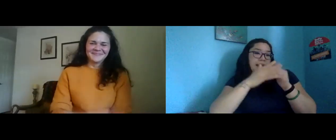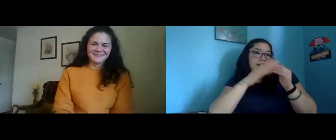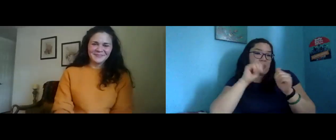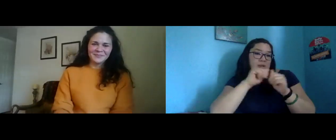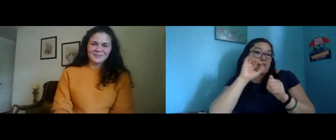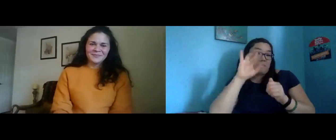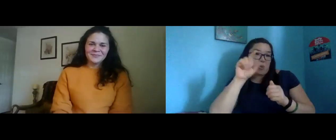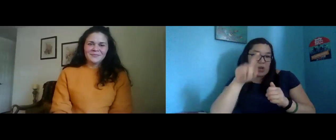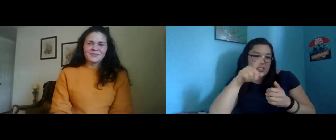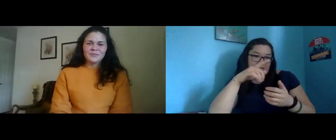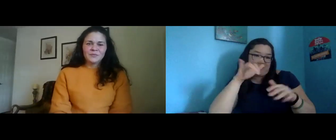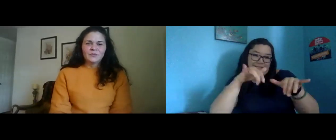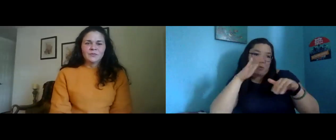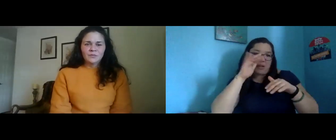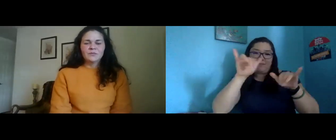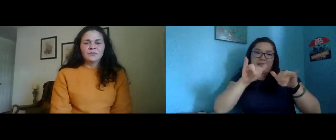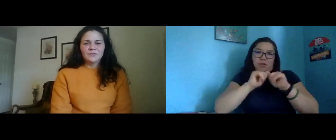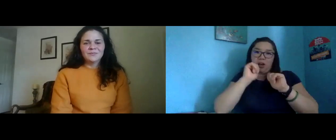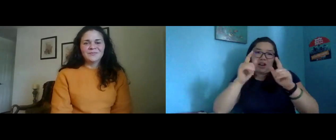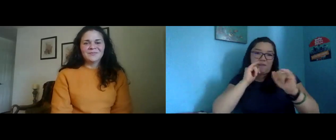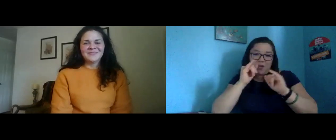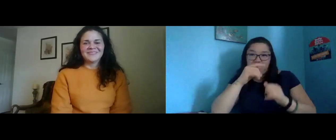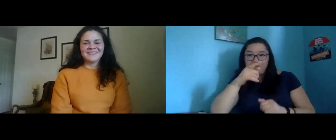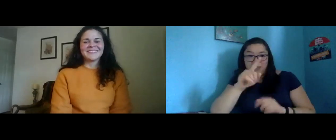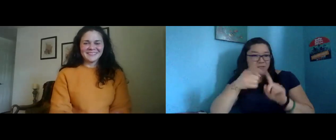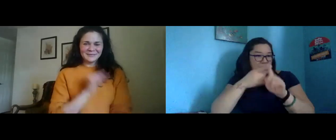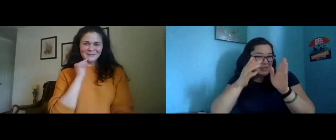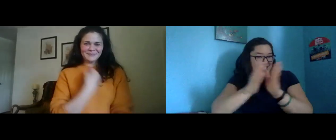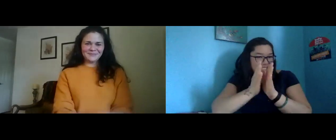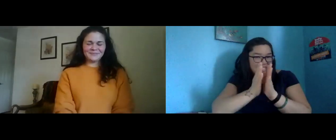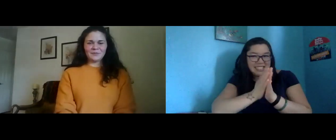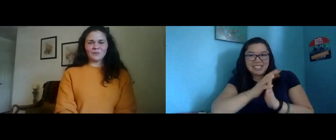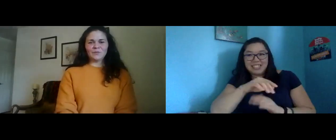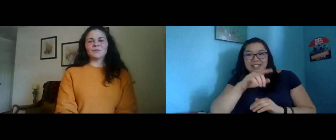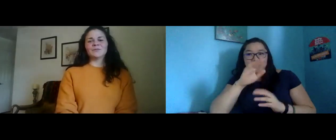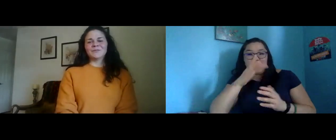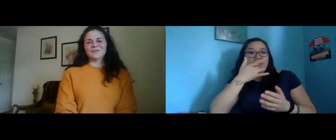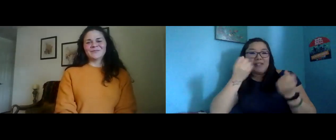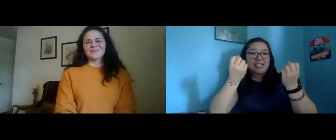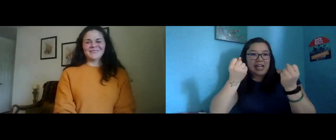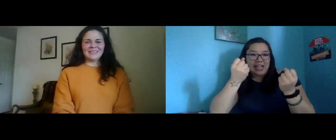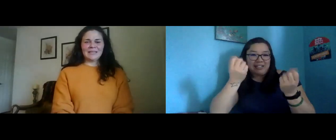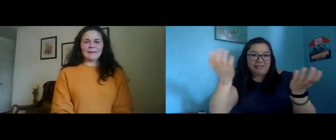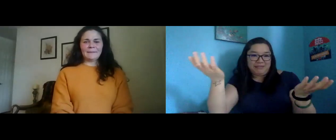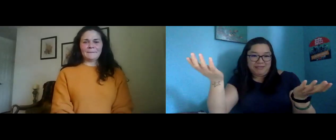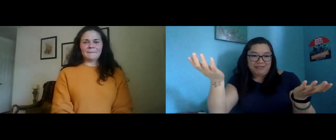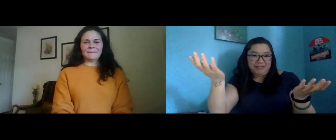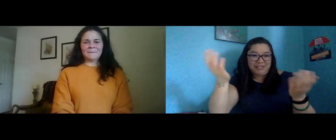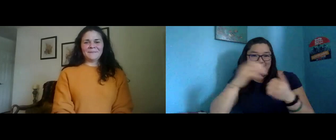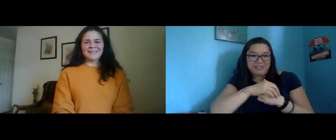Now, we are almost done with this interview. I would like to end this with Deaf Spotlight questions for all interviewees. You are the first person. What is your favorite sign?